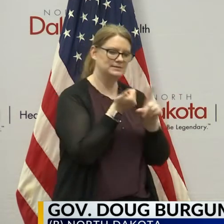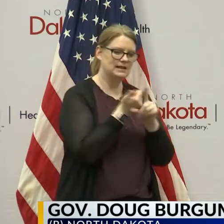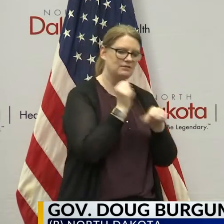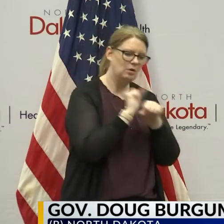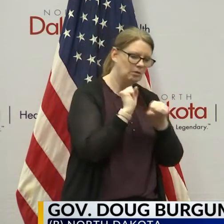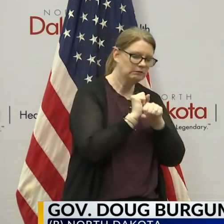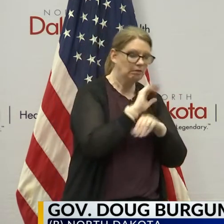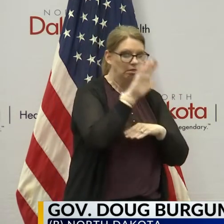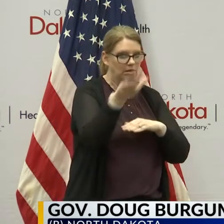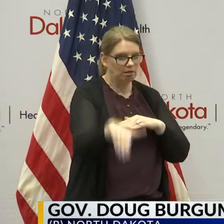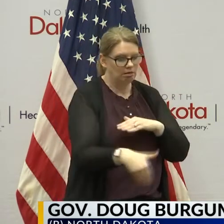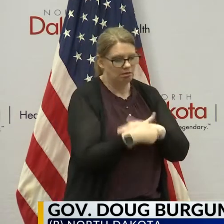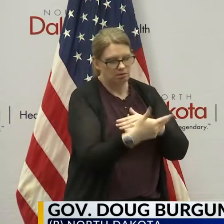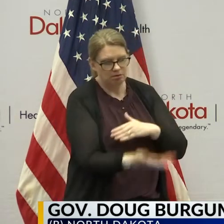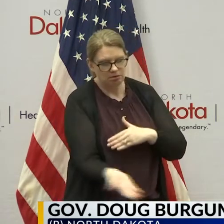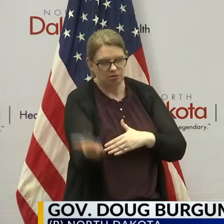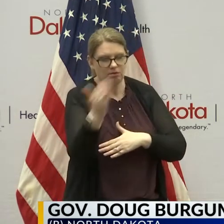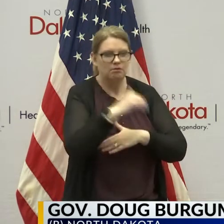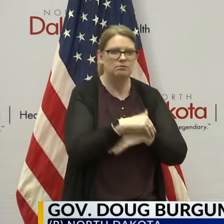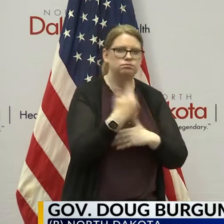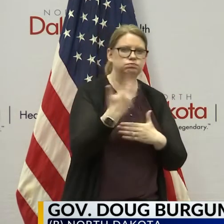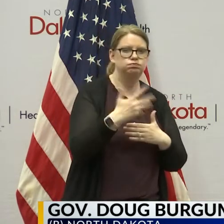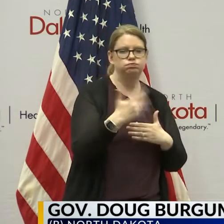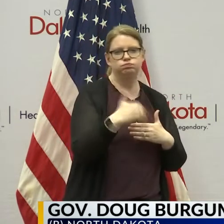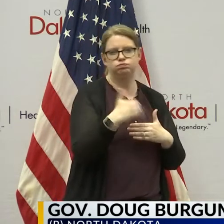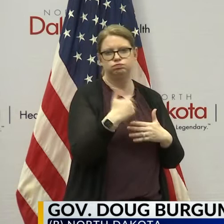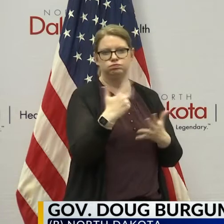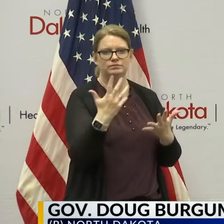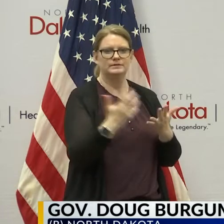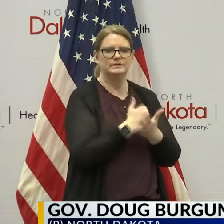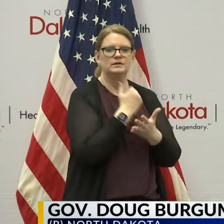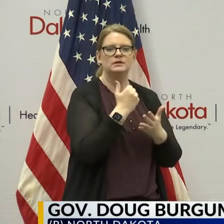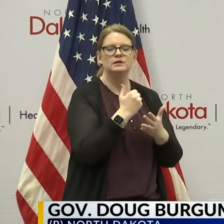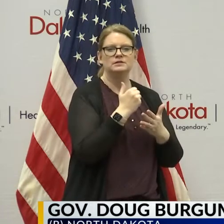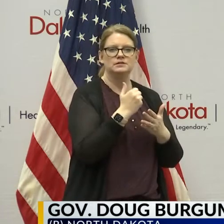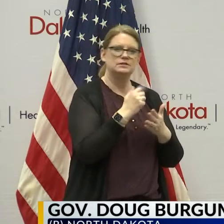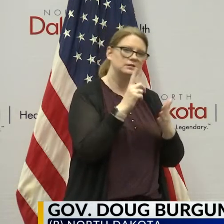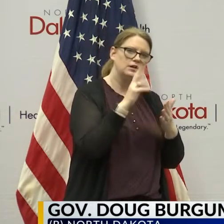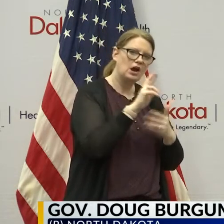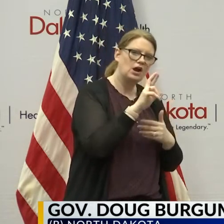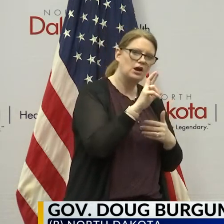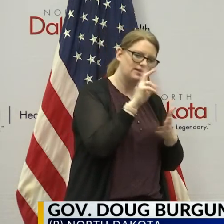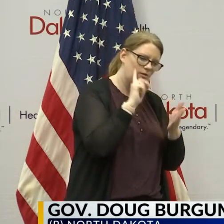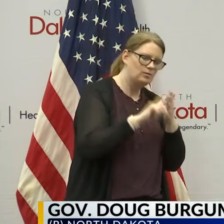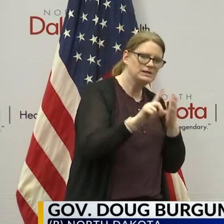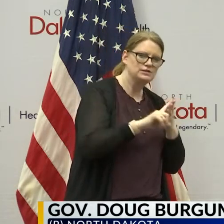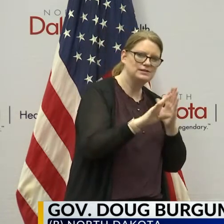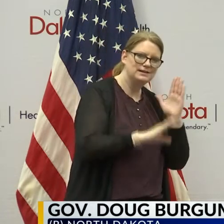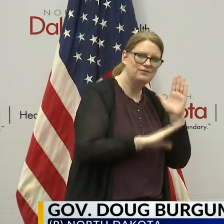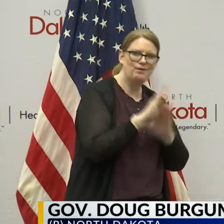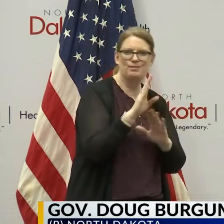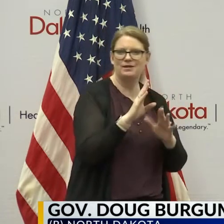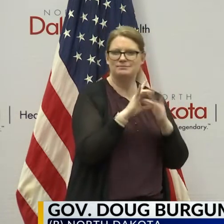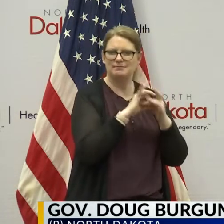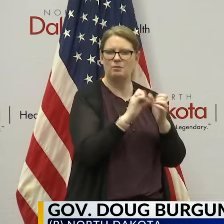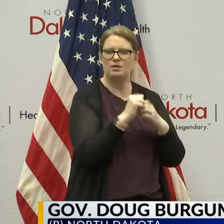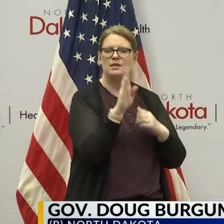IN ALL OF MICROSOFT GLOBALLY. HE IS BASED IN FARGO AND AVAILABLE ON THE LINE RIGHT NOW AND WE ARE THRILLED TO HAVE TIM WHO HAS BEEN WORKING AROUND THE